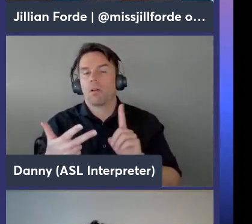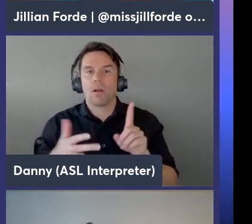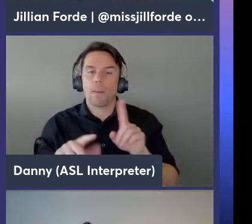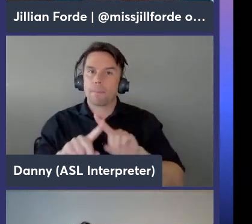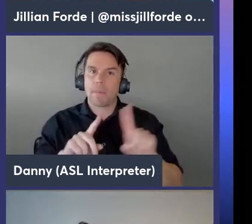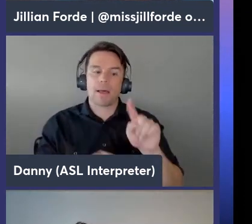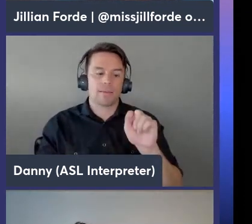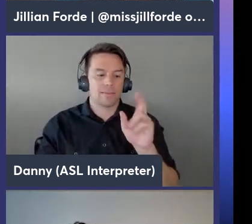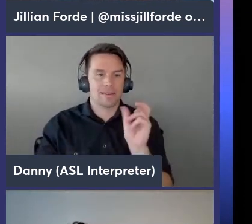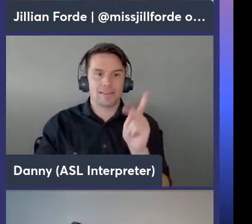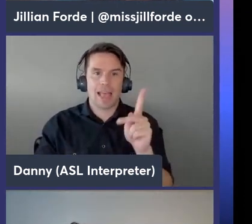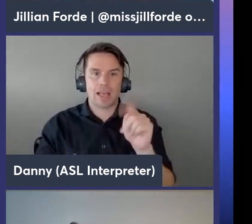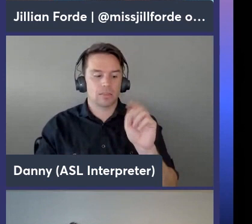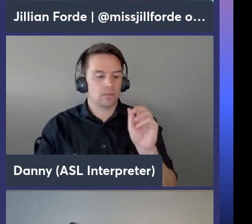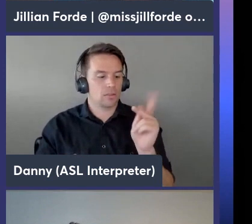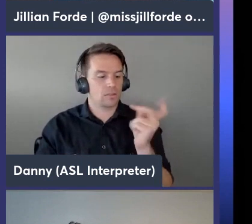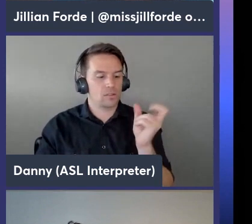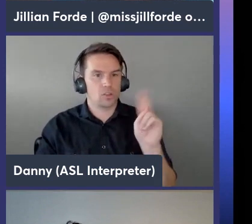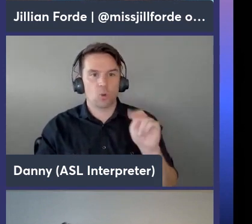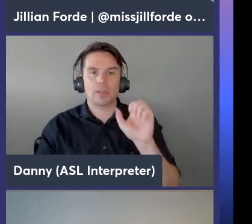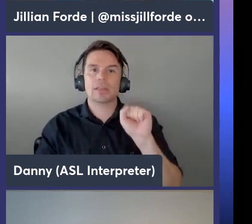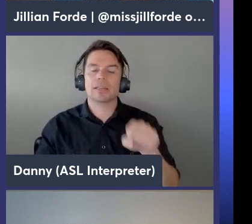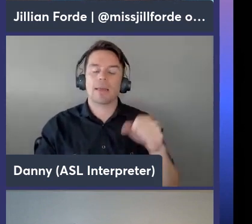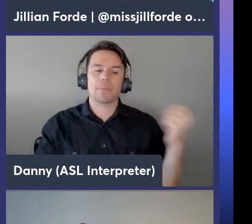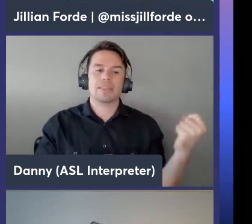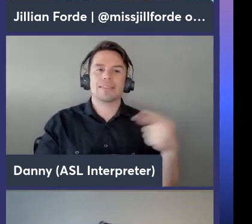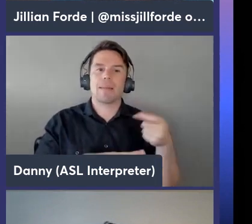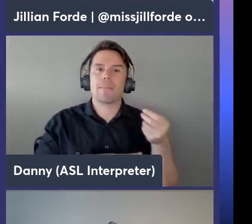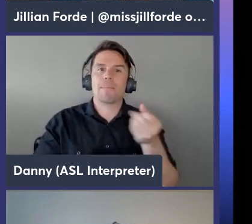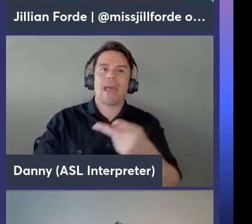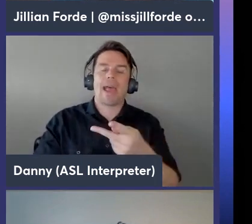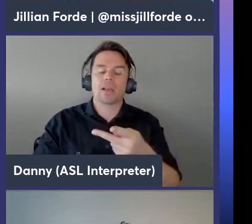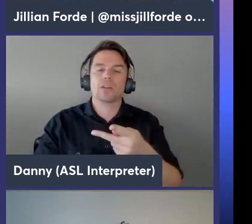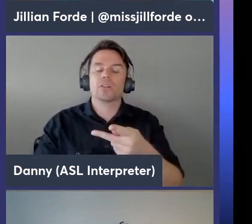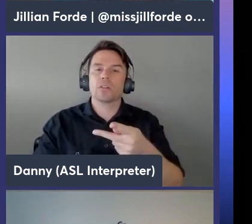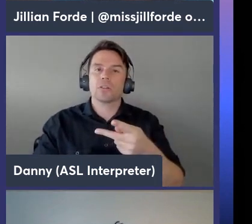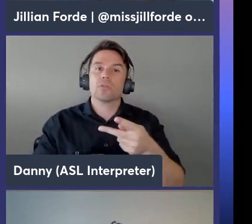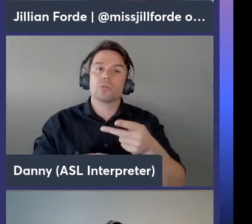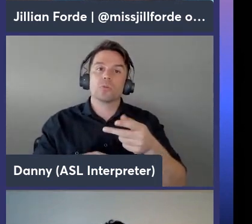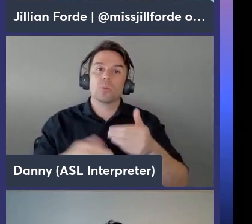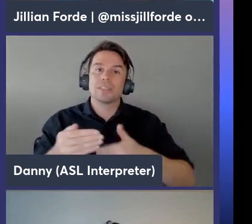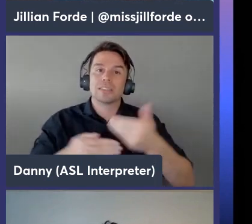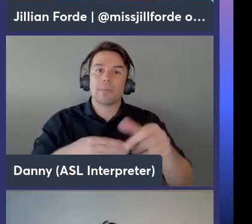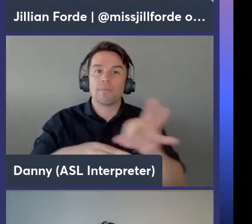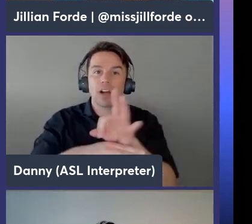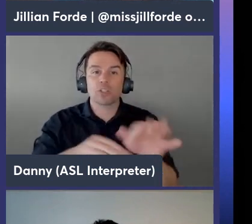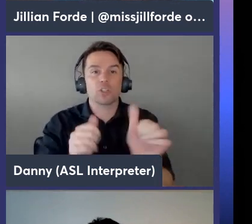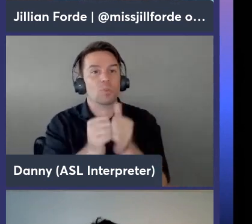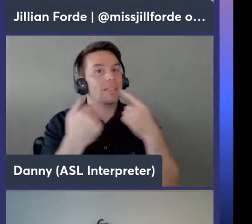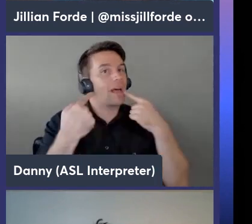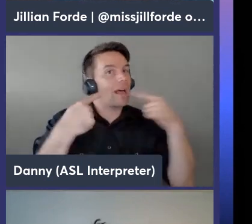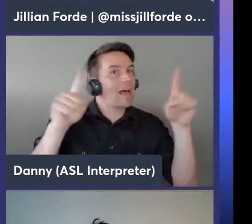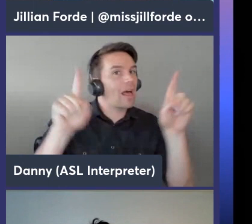back to Step Functions with a succeed or fail message, and then Step Functions will advance